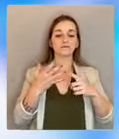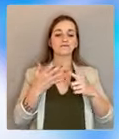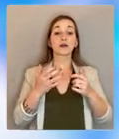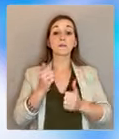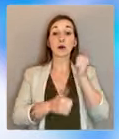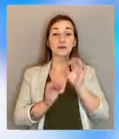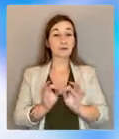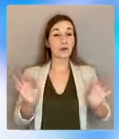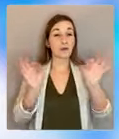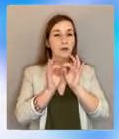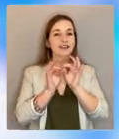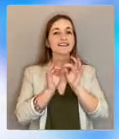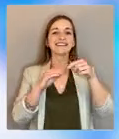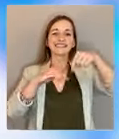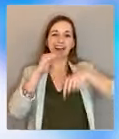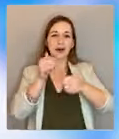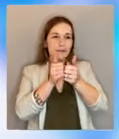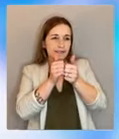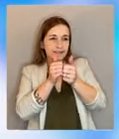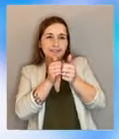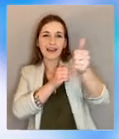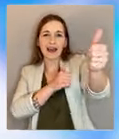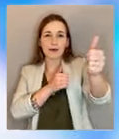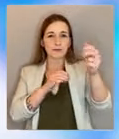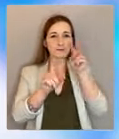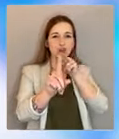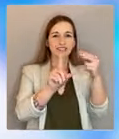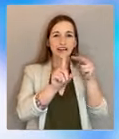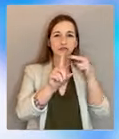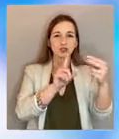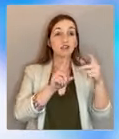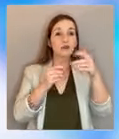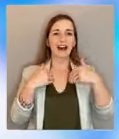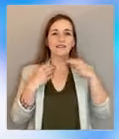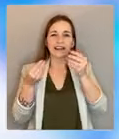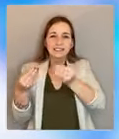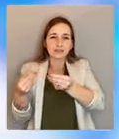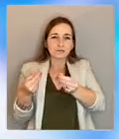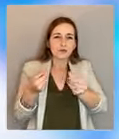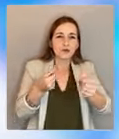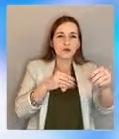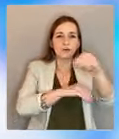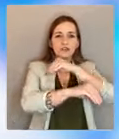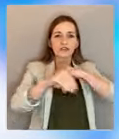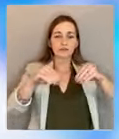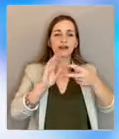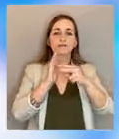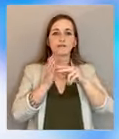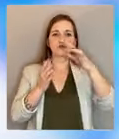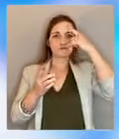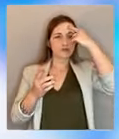is depth perception. If you've got smooth movement, if you've got parallax, you can understand where the ball is, you can understand where the goal is,